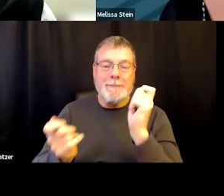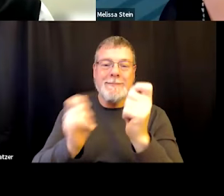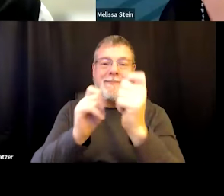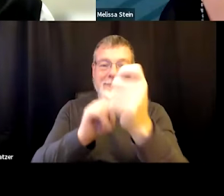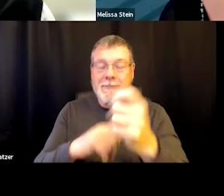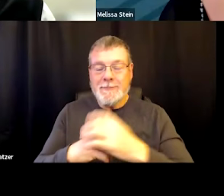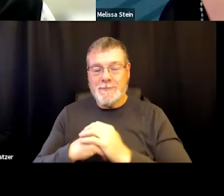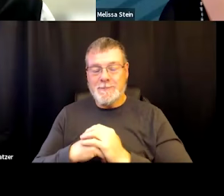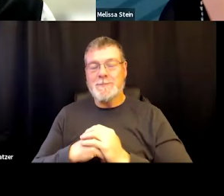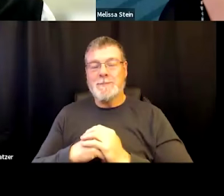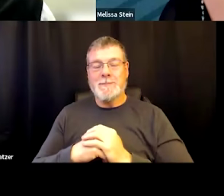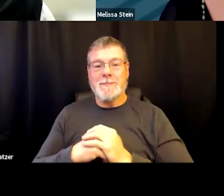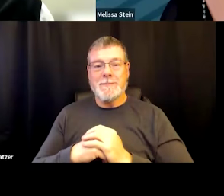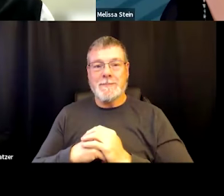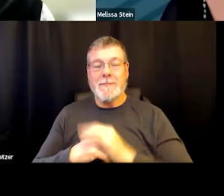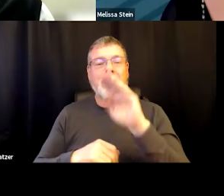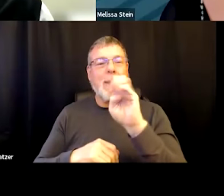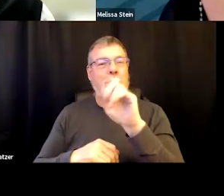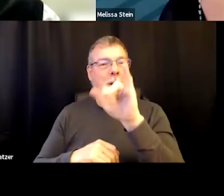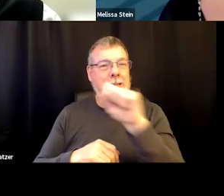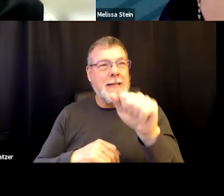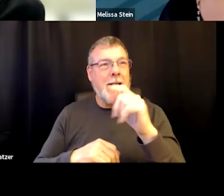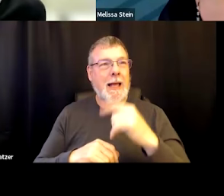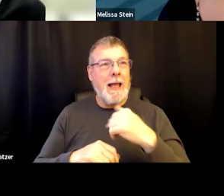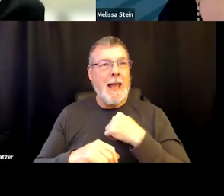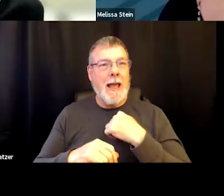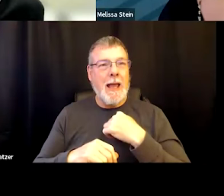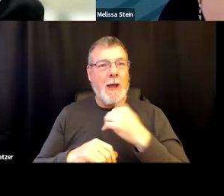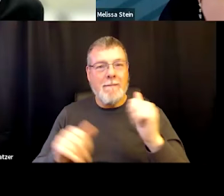But Melissa, I don't know, do you have a follow up point